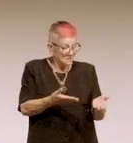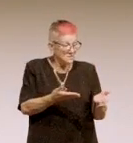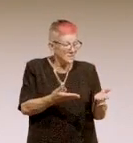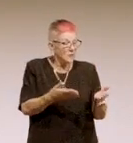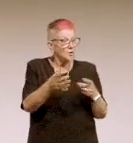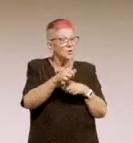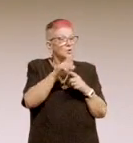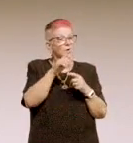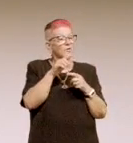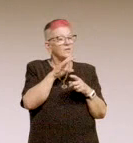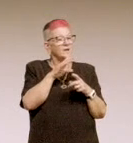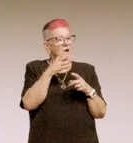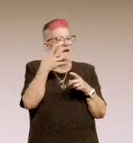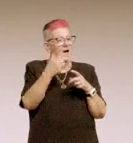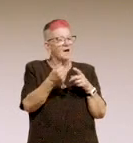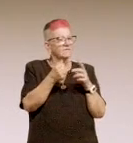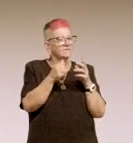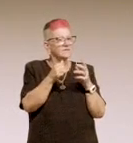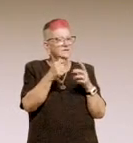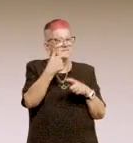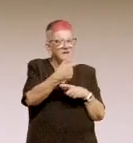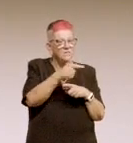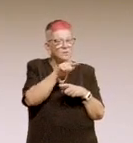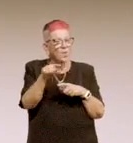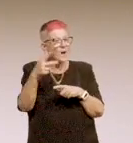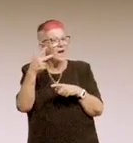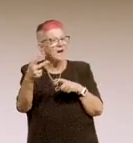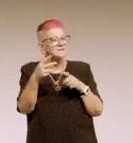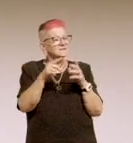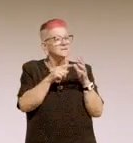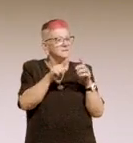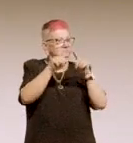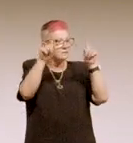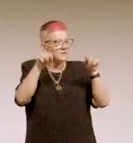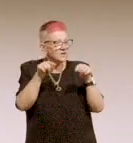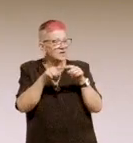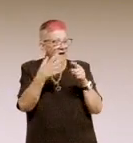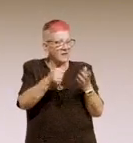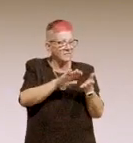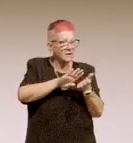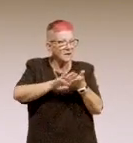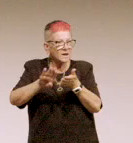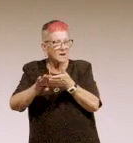government has issued seven to eight images for all kind of exclusions and how we can solve them.